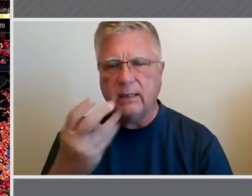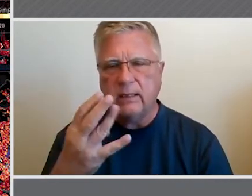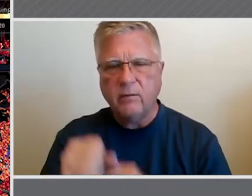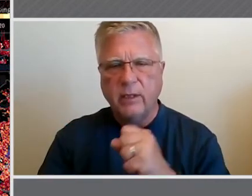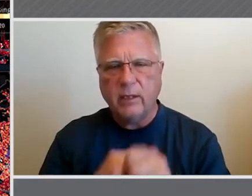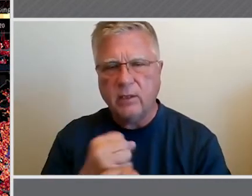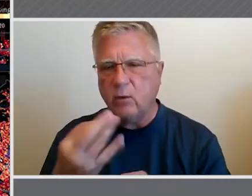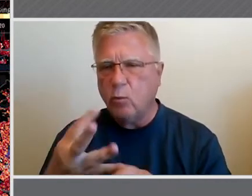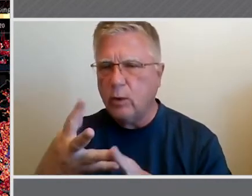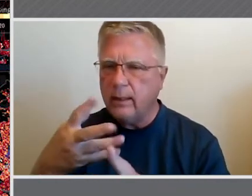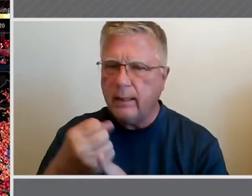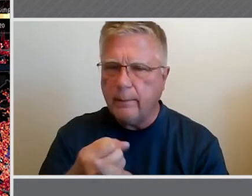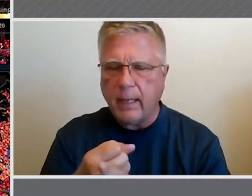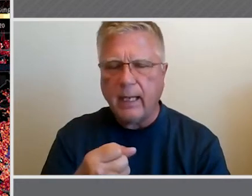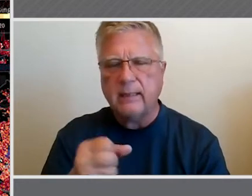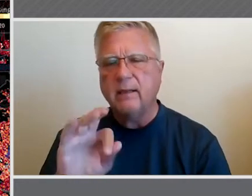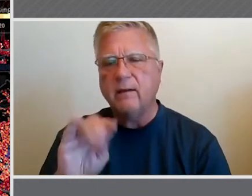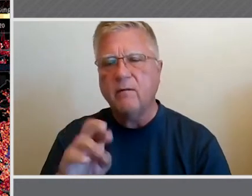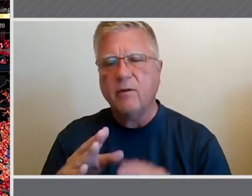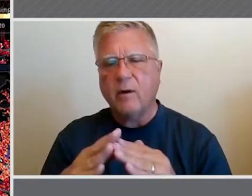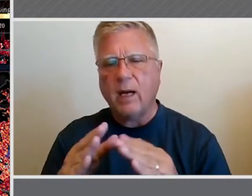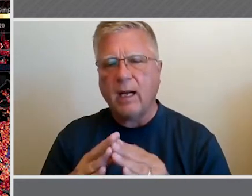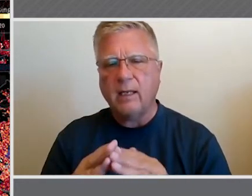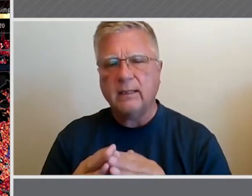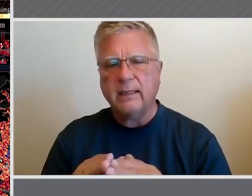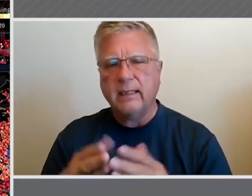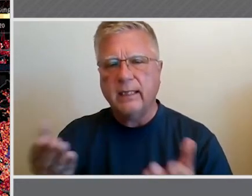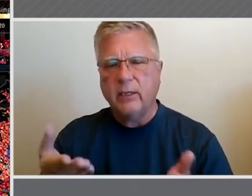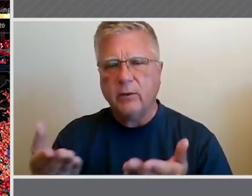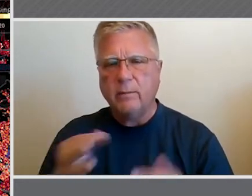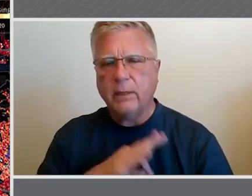here in Pittsburgh so you can find all of those collaborations at PGA Earth time.org,